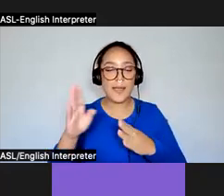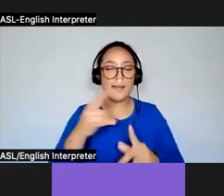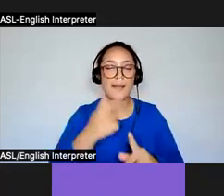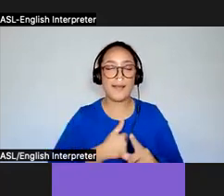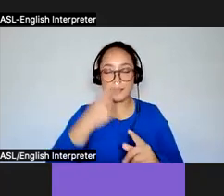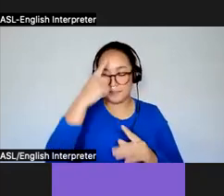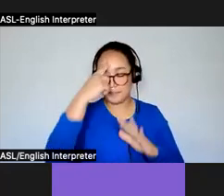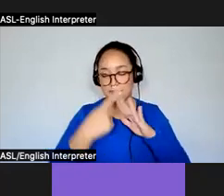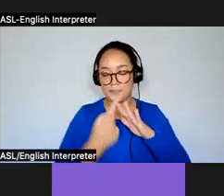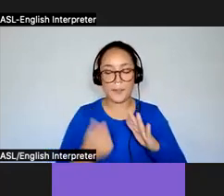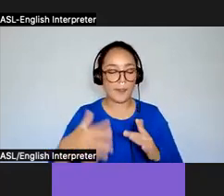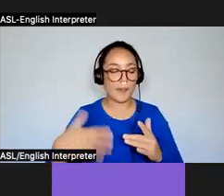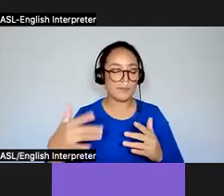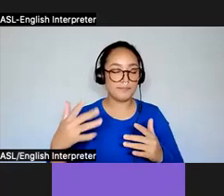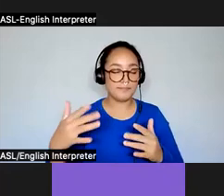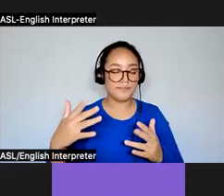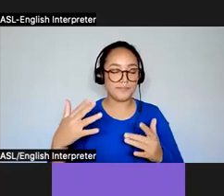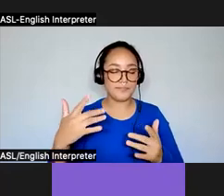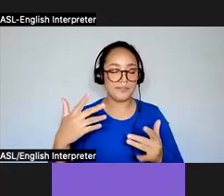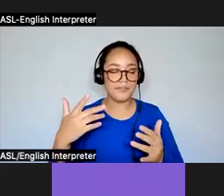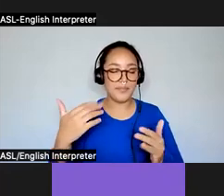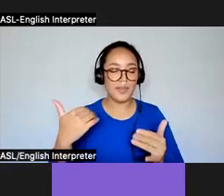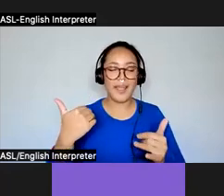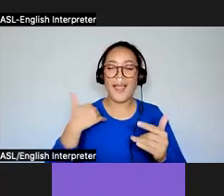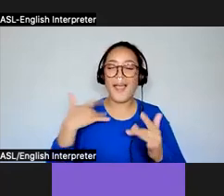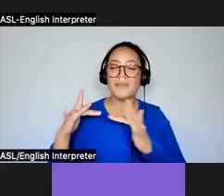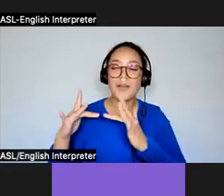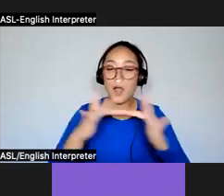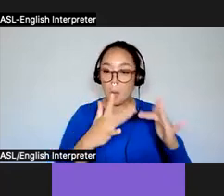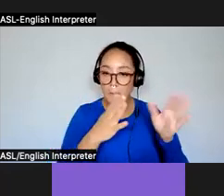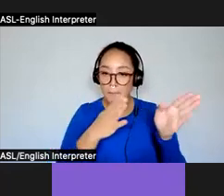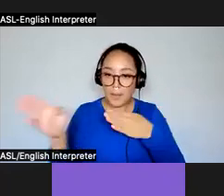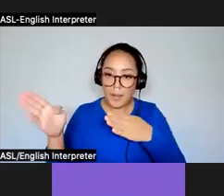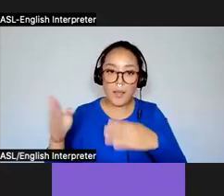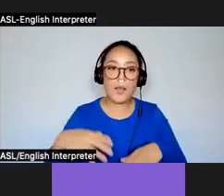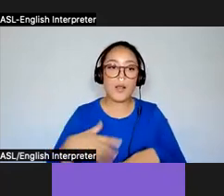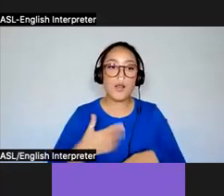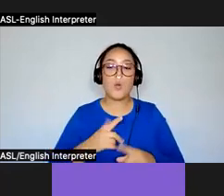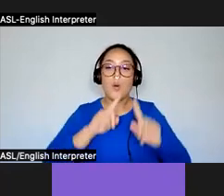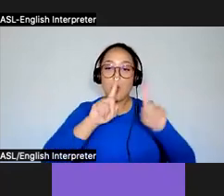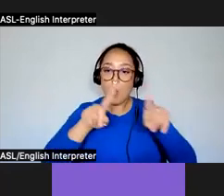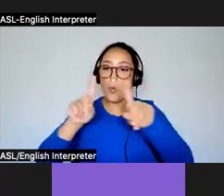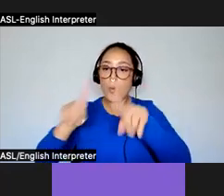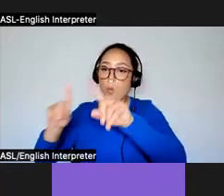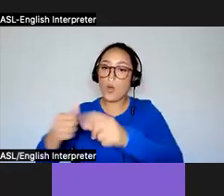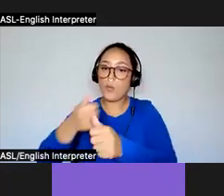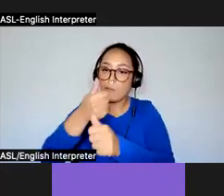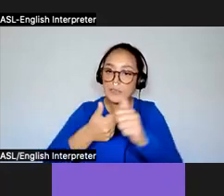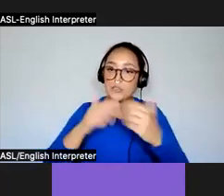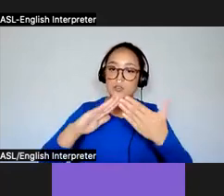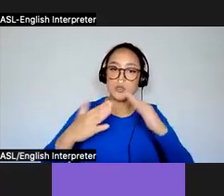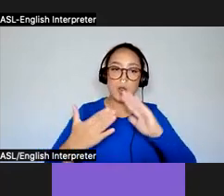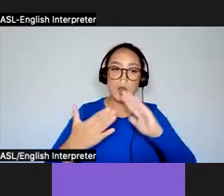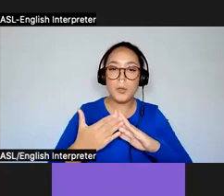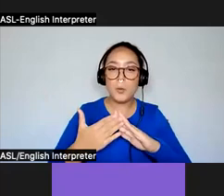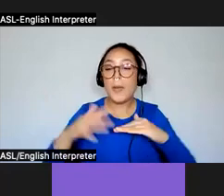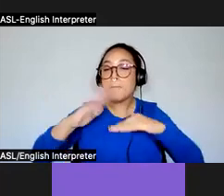plan where we will be visiting each community at least once if not more, leading up to events to get the word